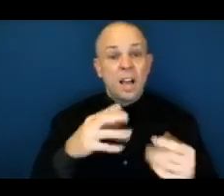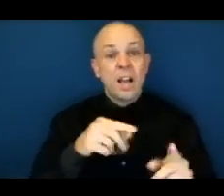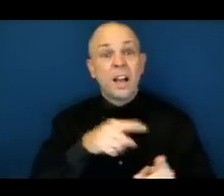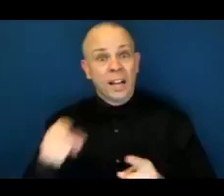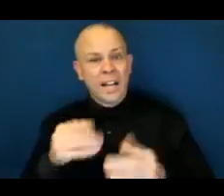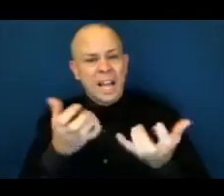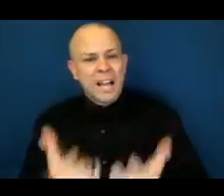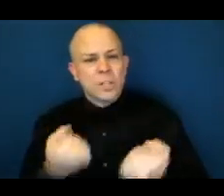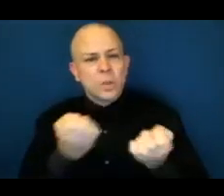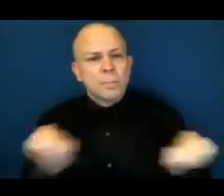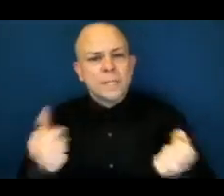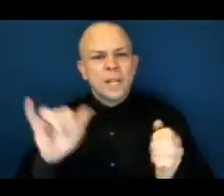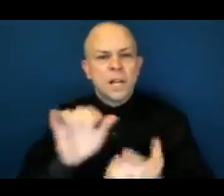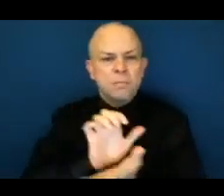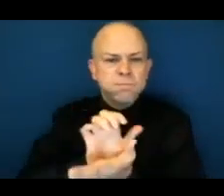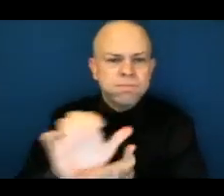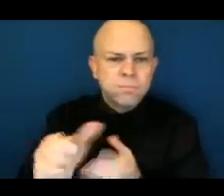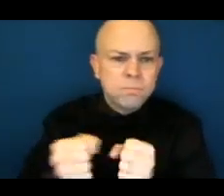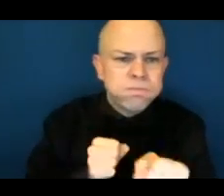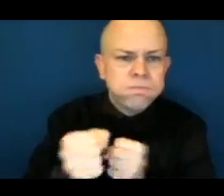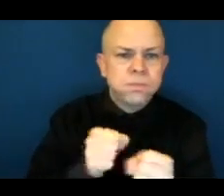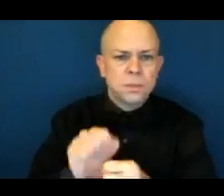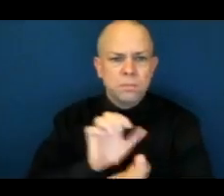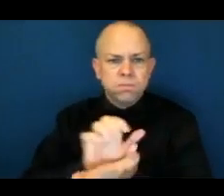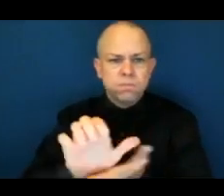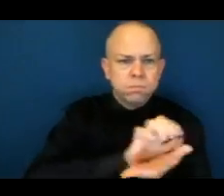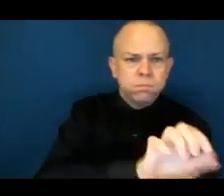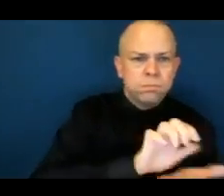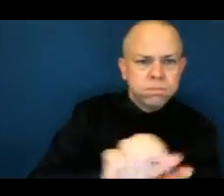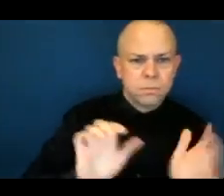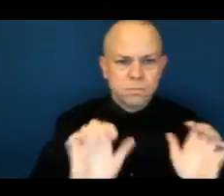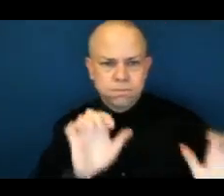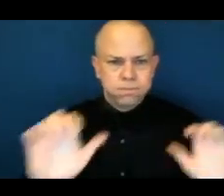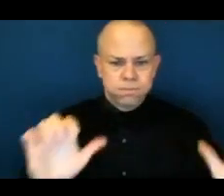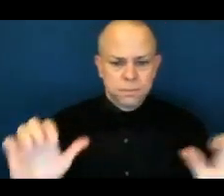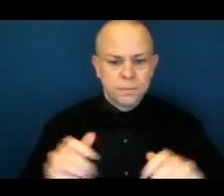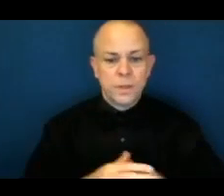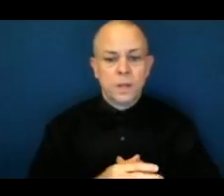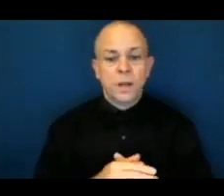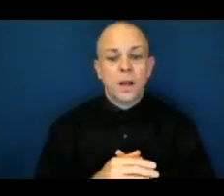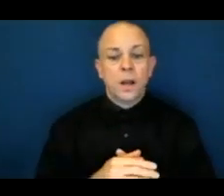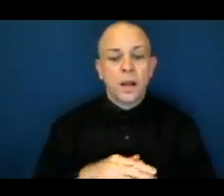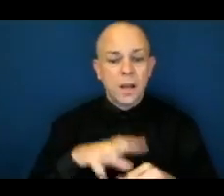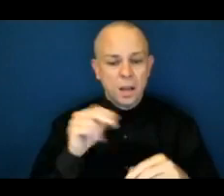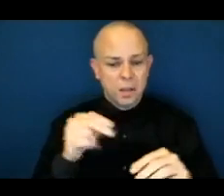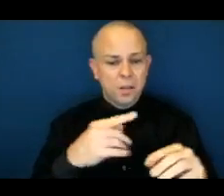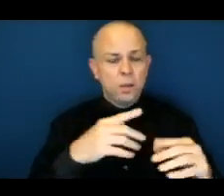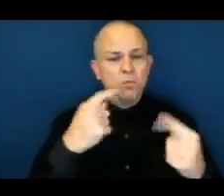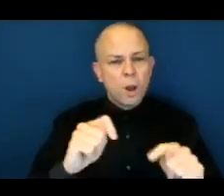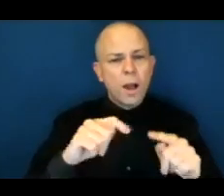continue the mop up process things are working looking really well through the whole area